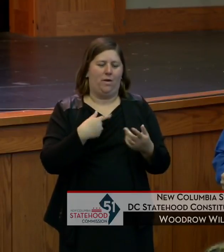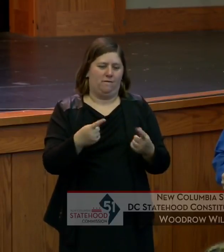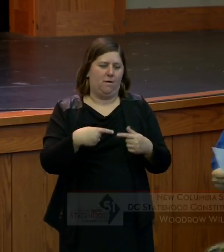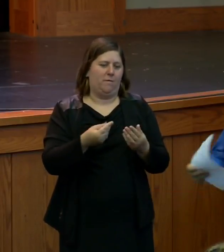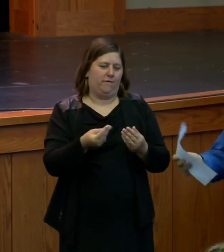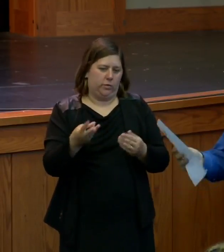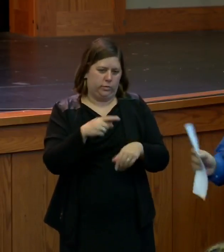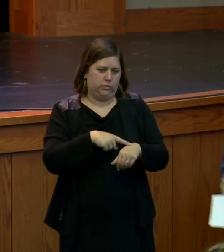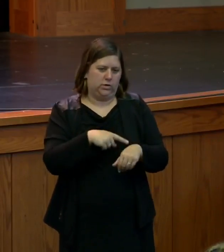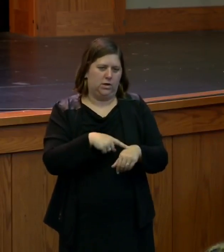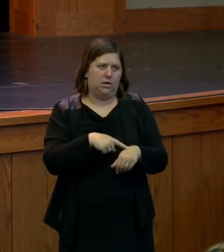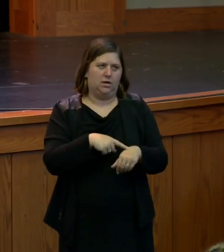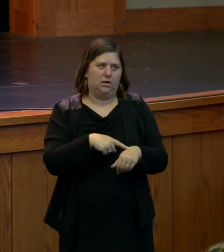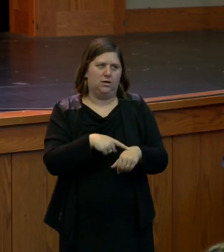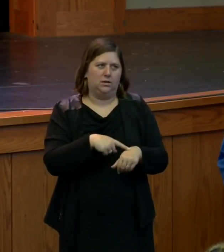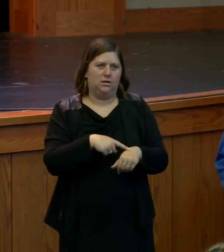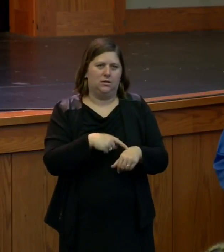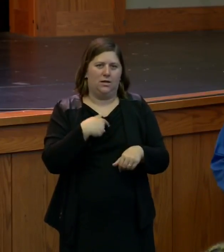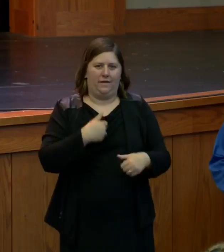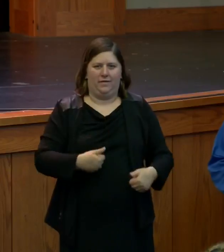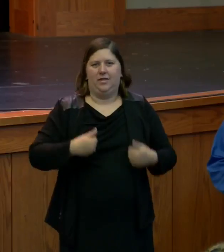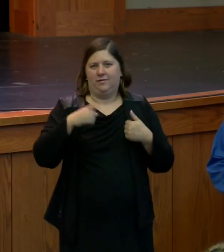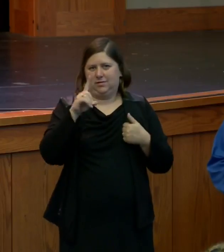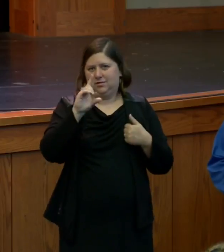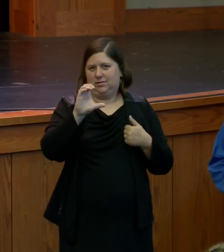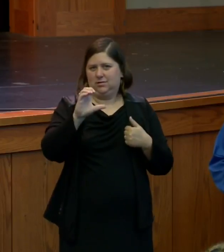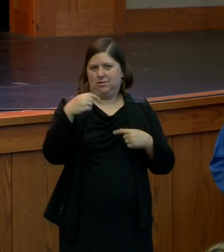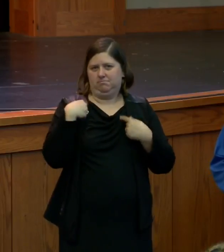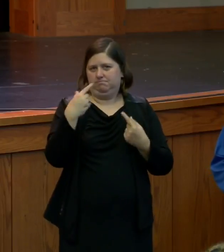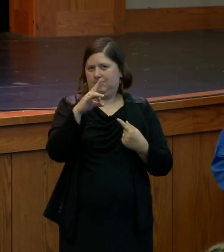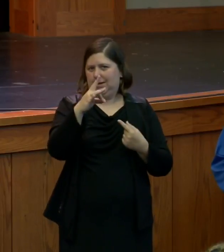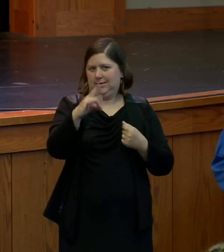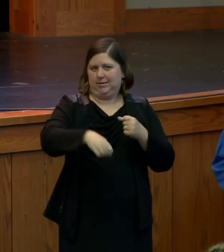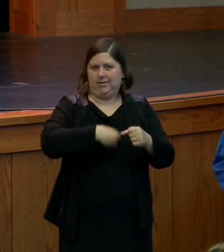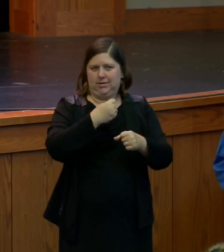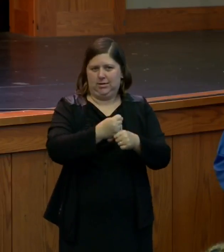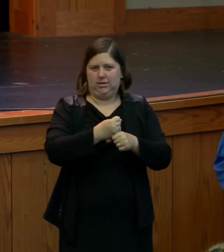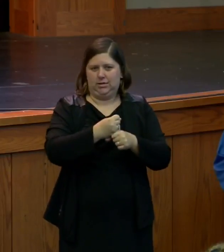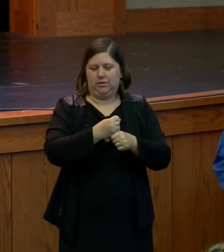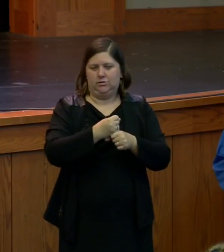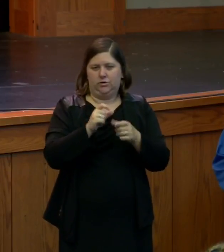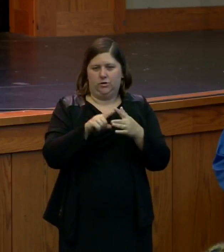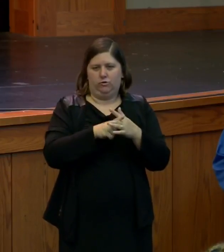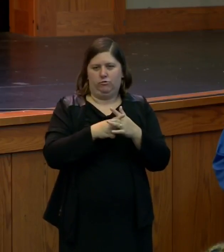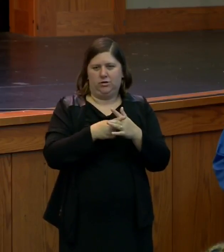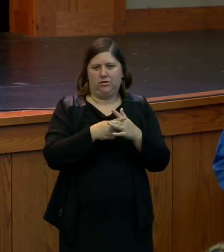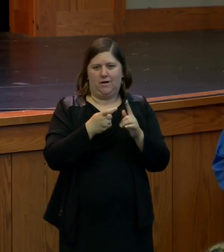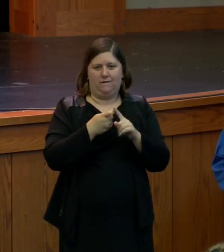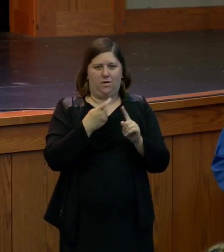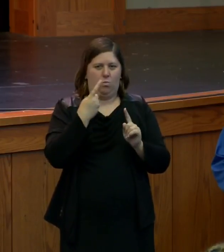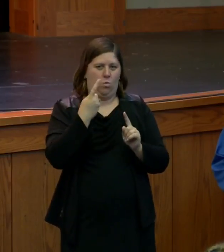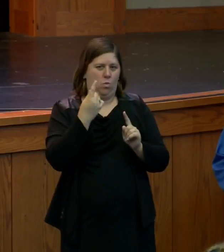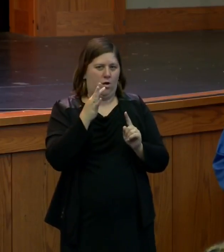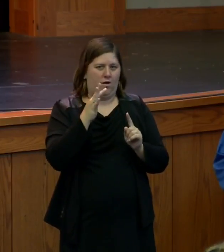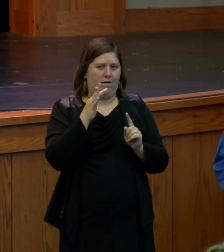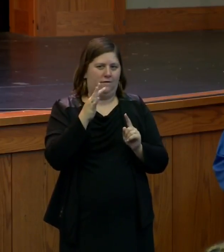I AM AN 18-YEAR RESIDENT MYSELF OF THE DISTRICT. ORIGINALLY FROM ONE OF THE TWO STATES WITH LESS POPULATION